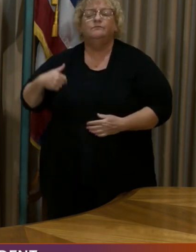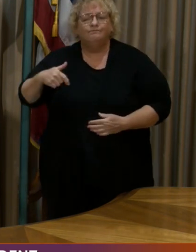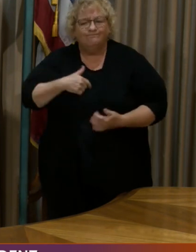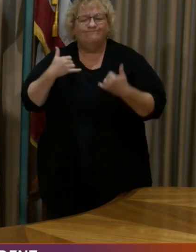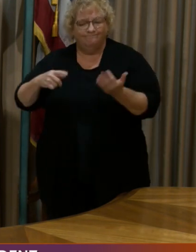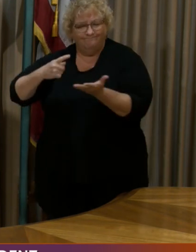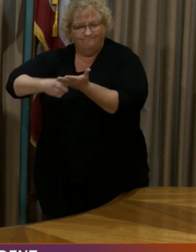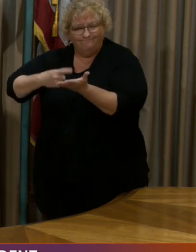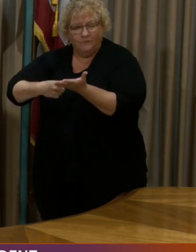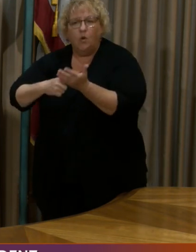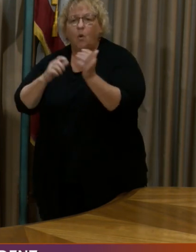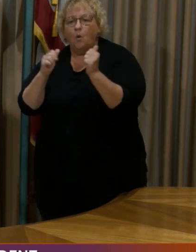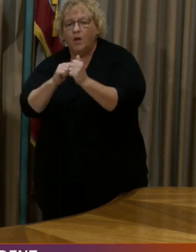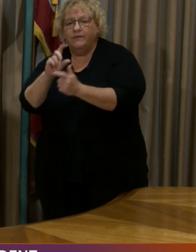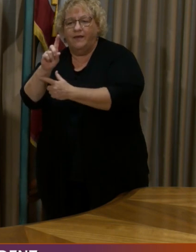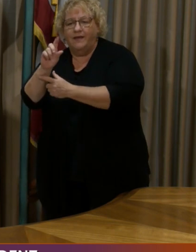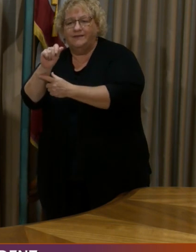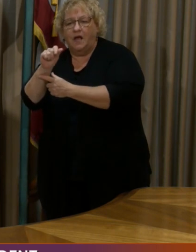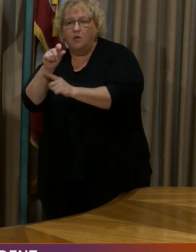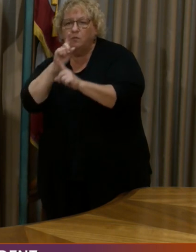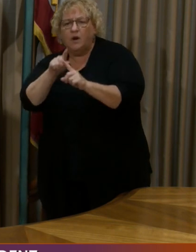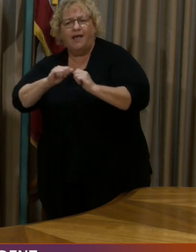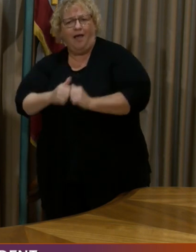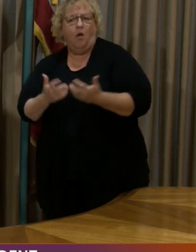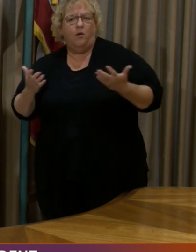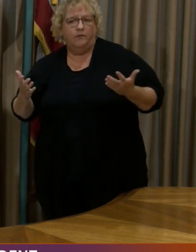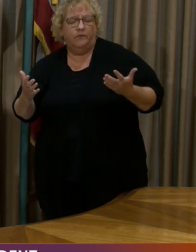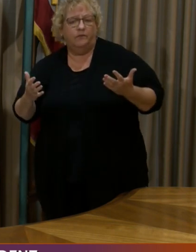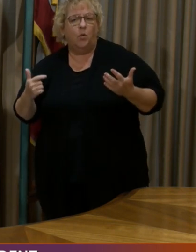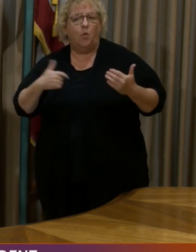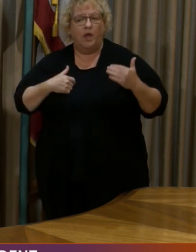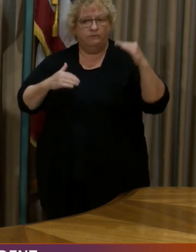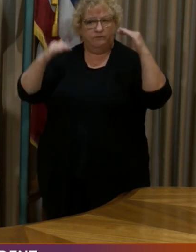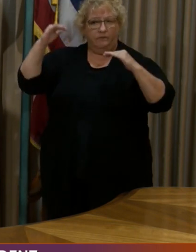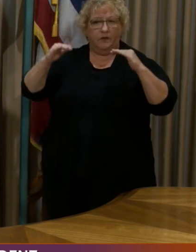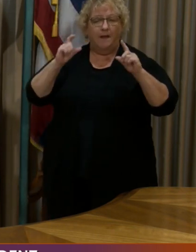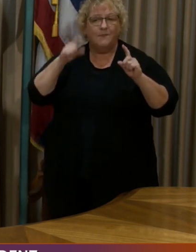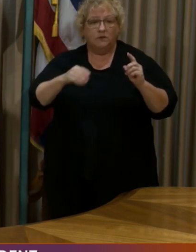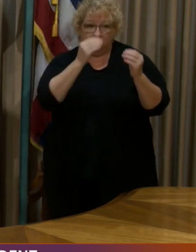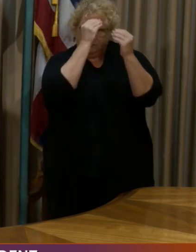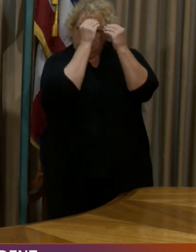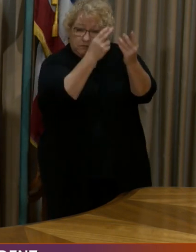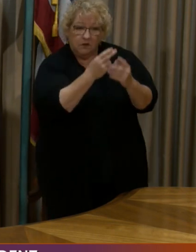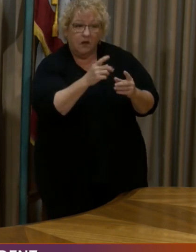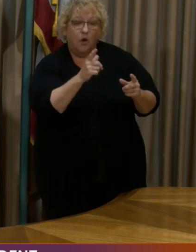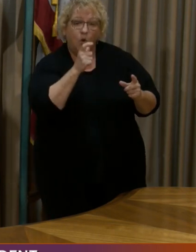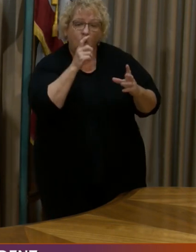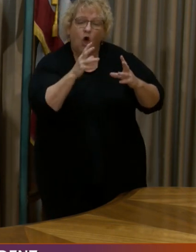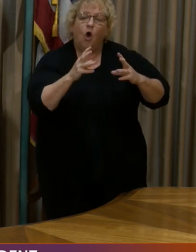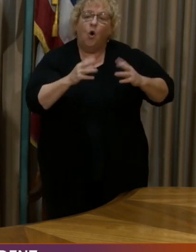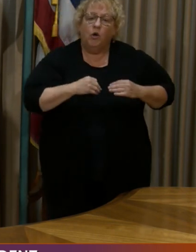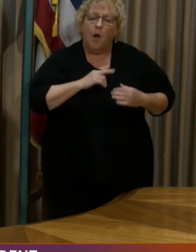IMPORTED BY ZIP CODE AND OTHER WAY, WE'RE GOING TO WE'RE GOING TO CAN YOU TO LOOK AT HOW THE DATA IS REPORTED OUR OUR